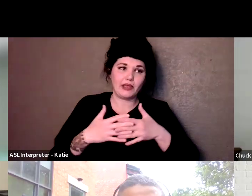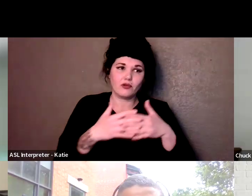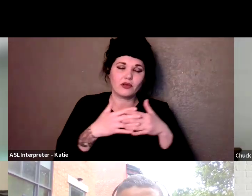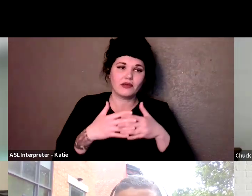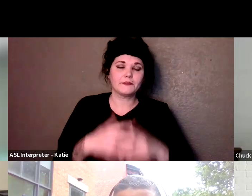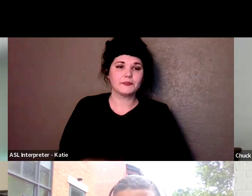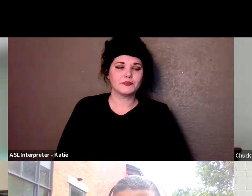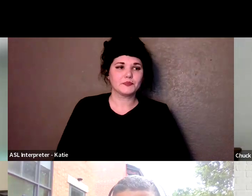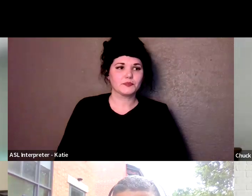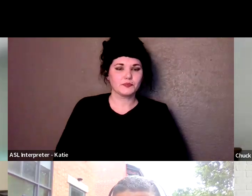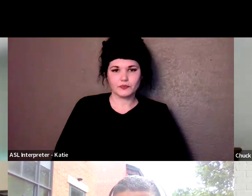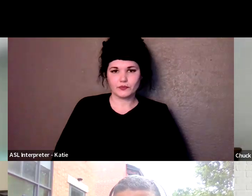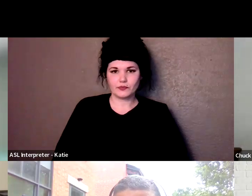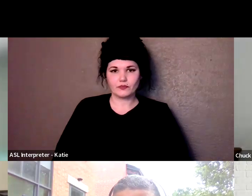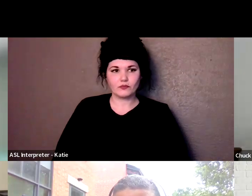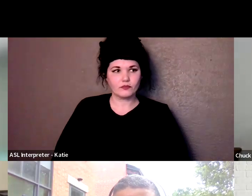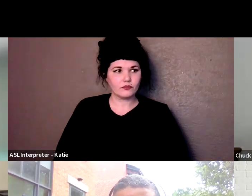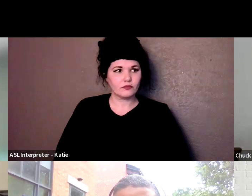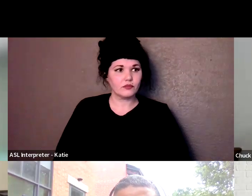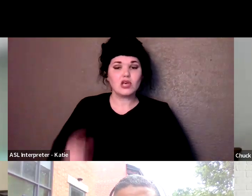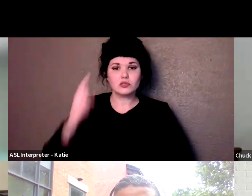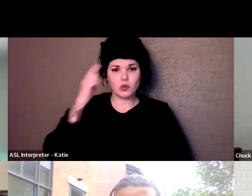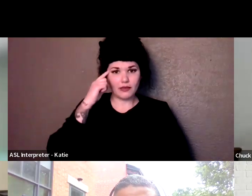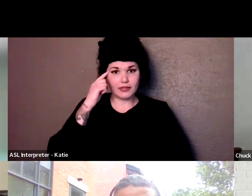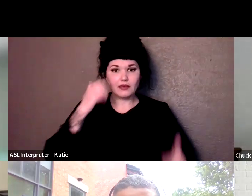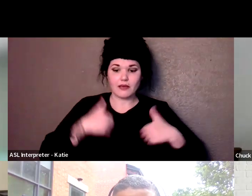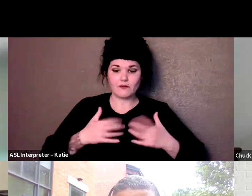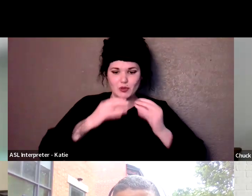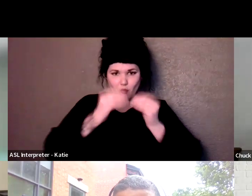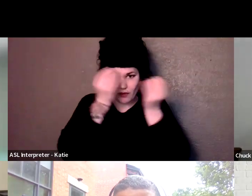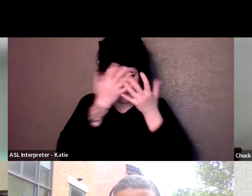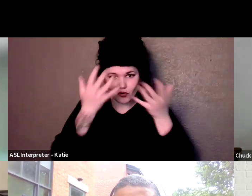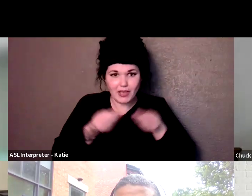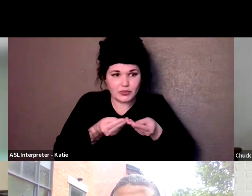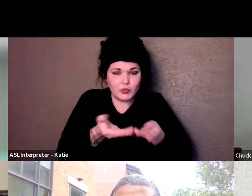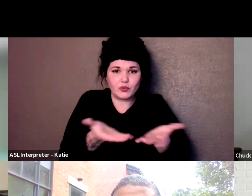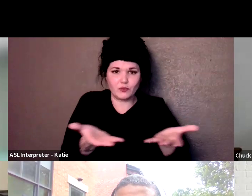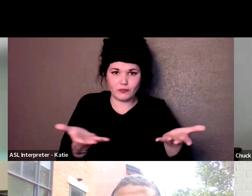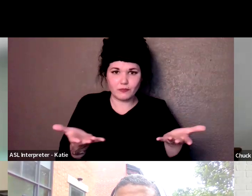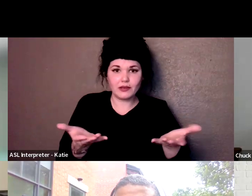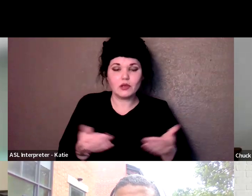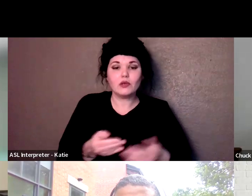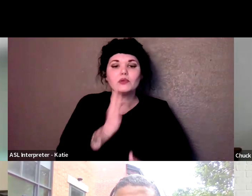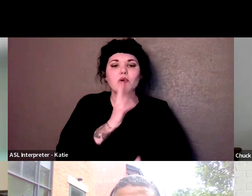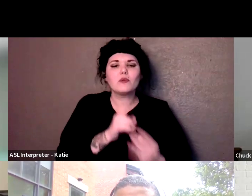tproviding more information about what truly is the situation and the facts that